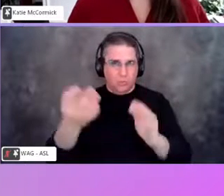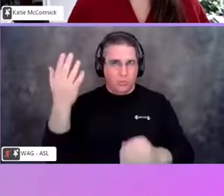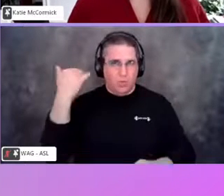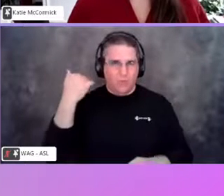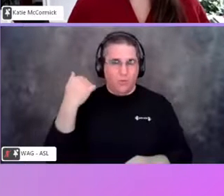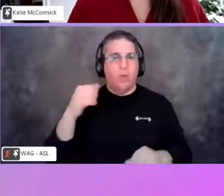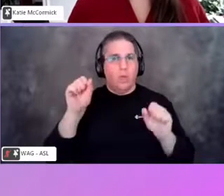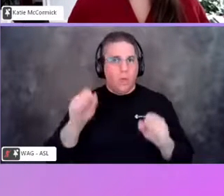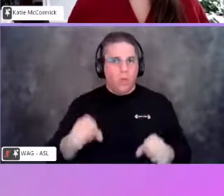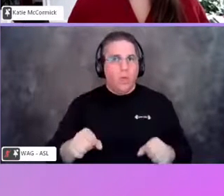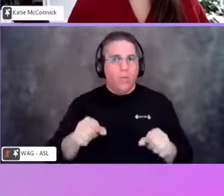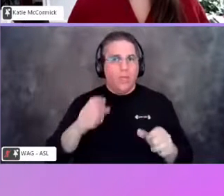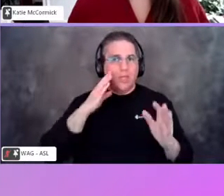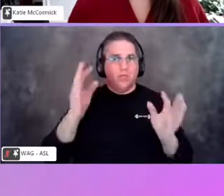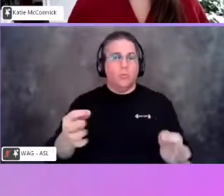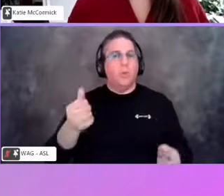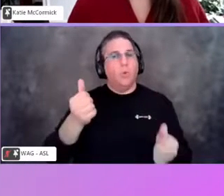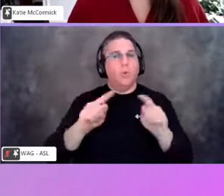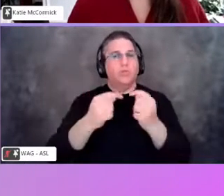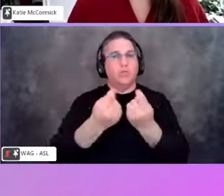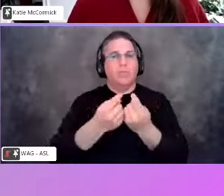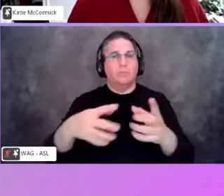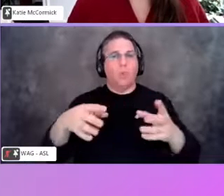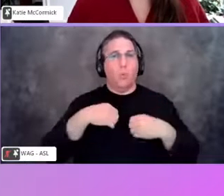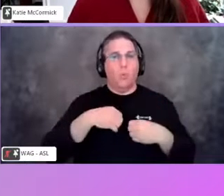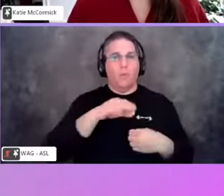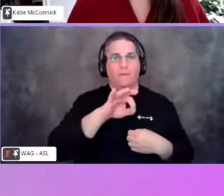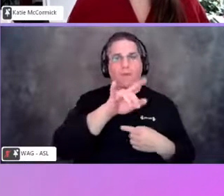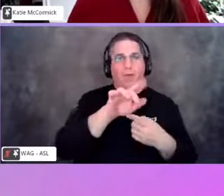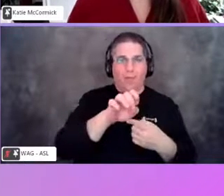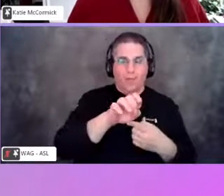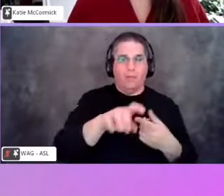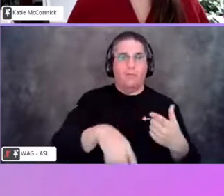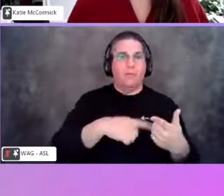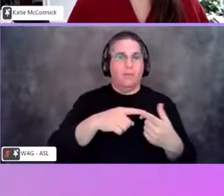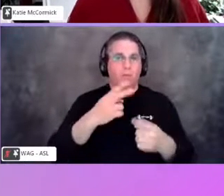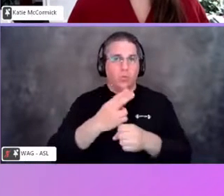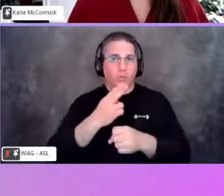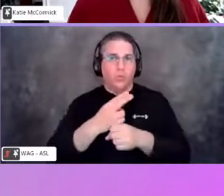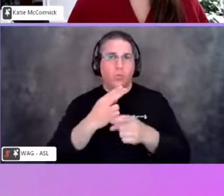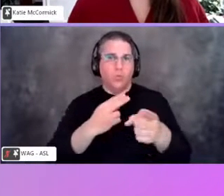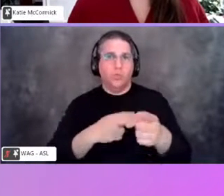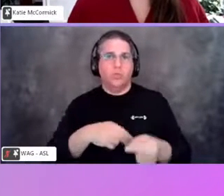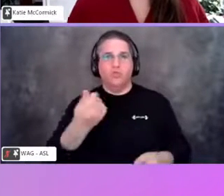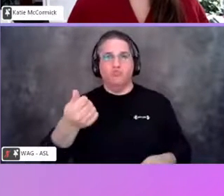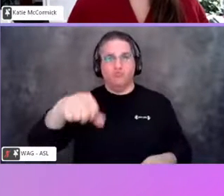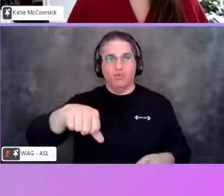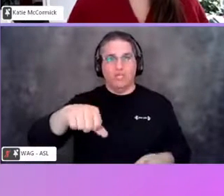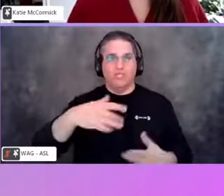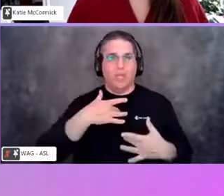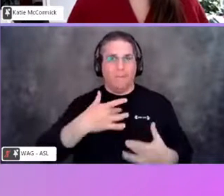we doing this? Using github's ownership mapping which I mentioned earlier we were able